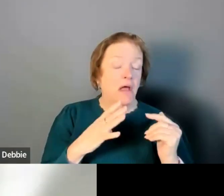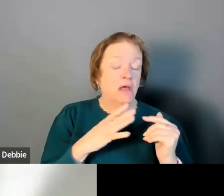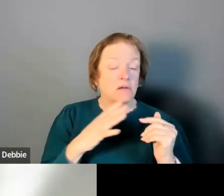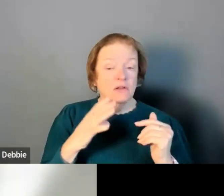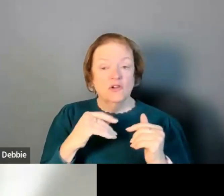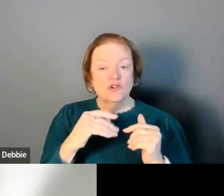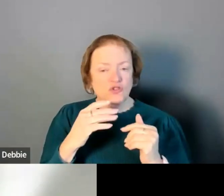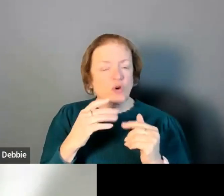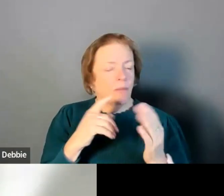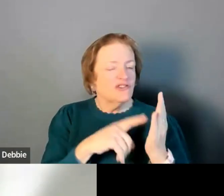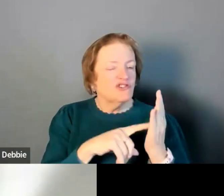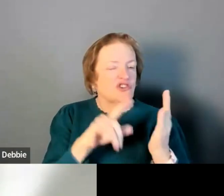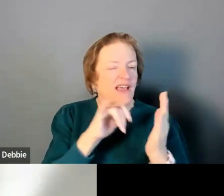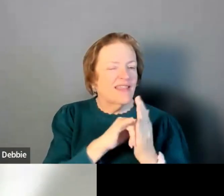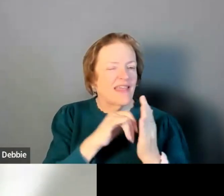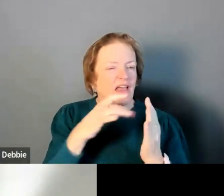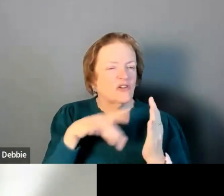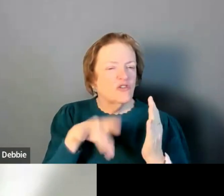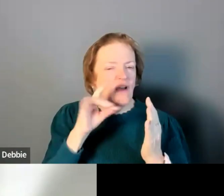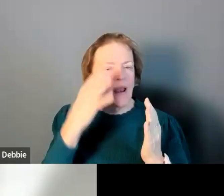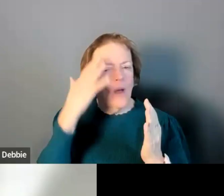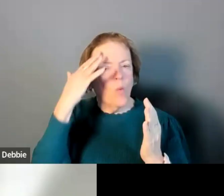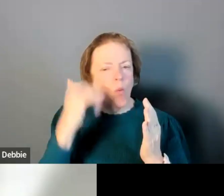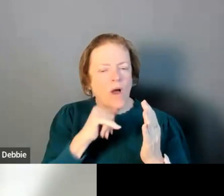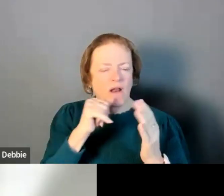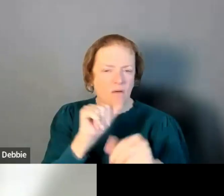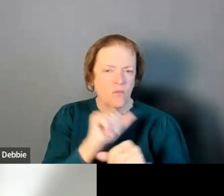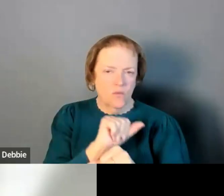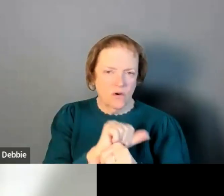but that is something that we have been finding has been a solution.